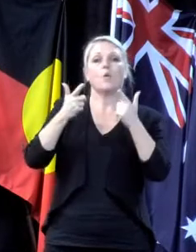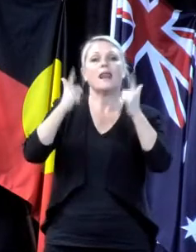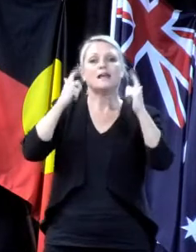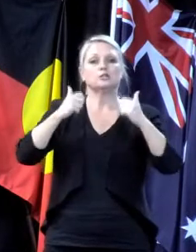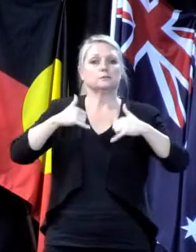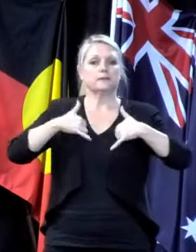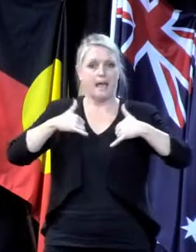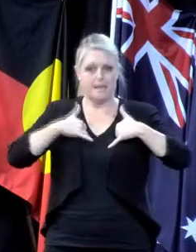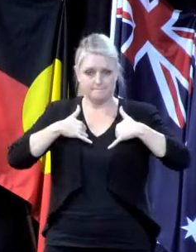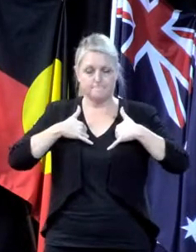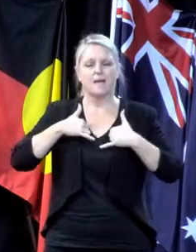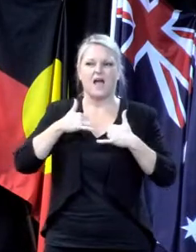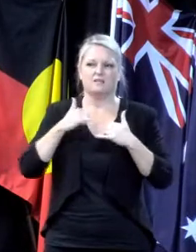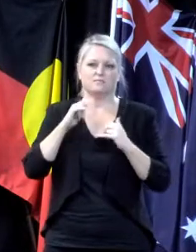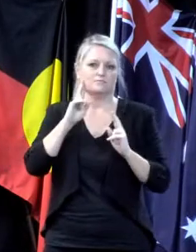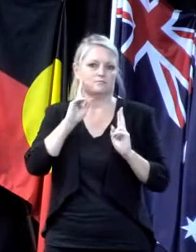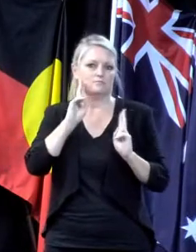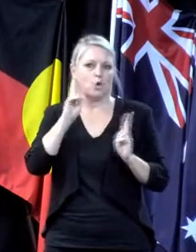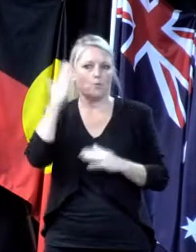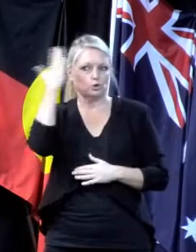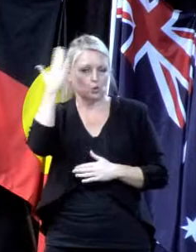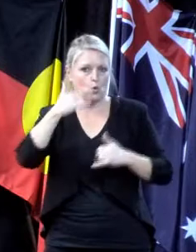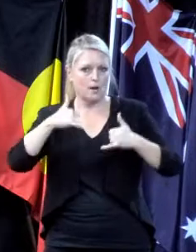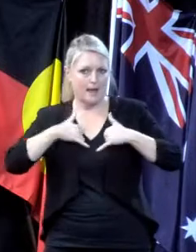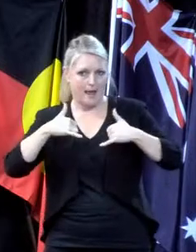that we have the rangers who come, and they talk